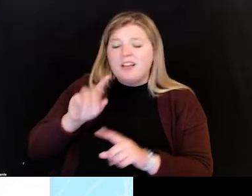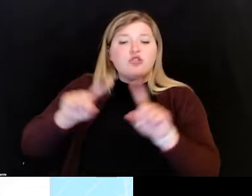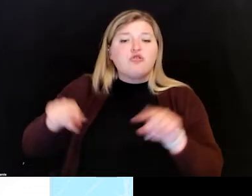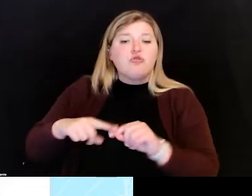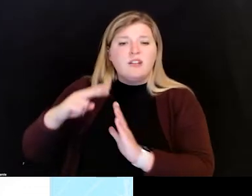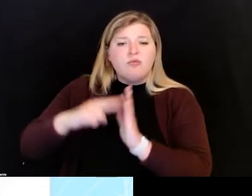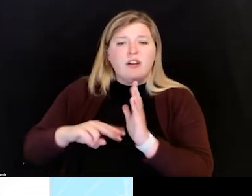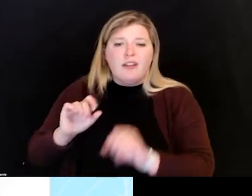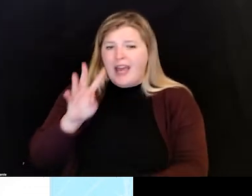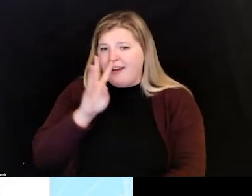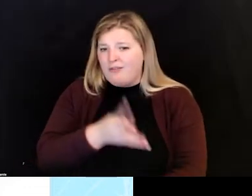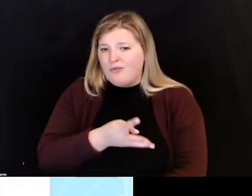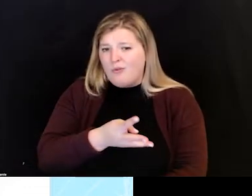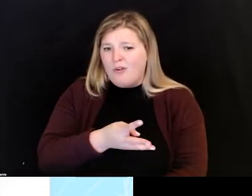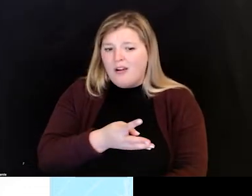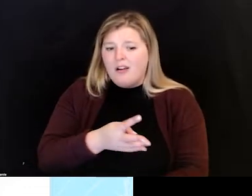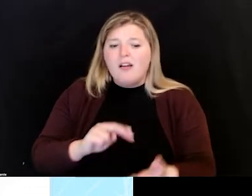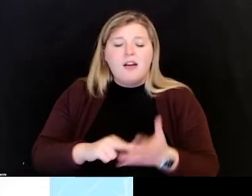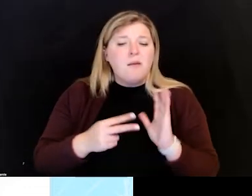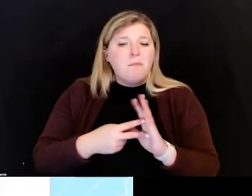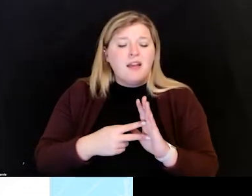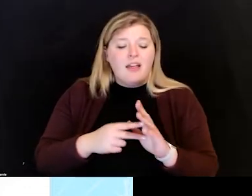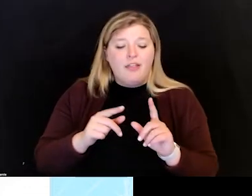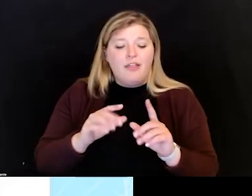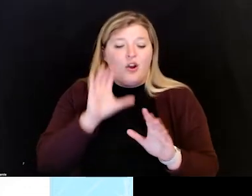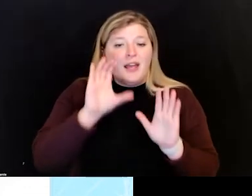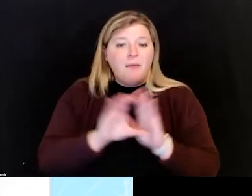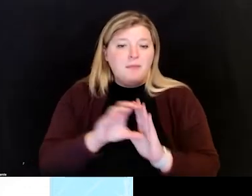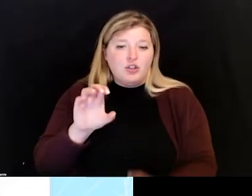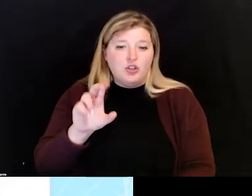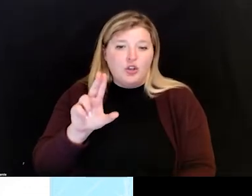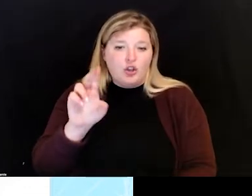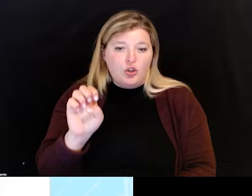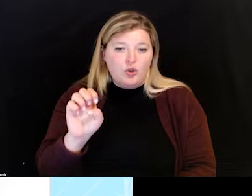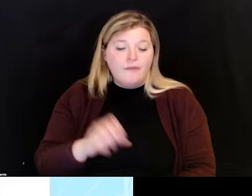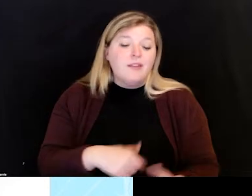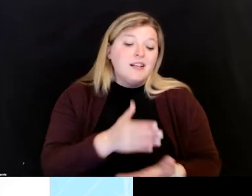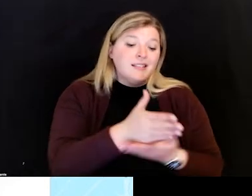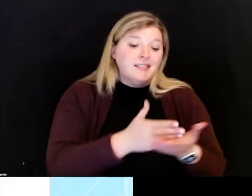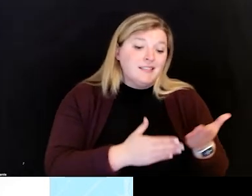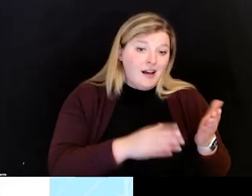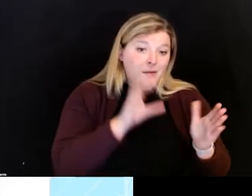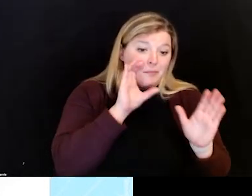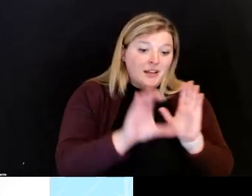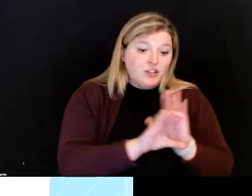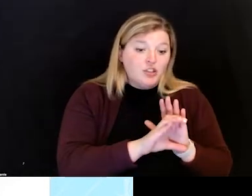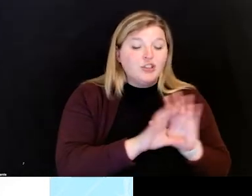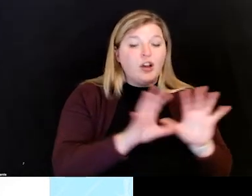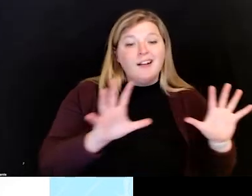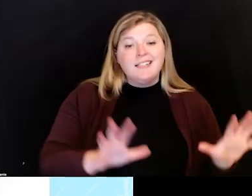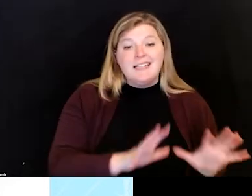They're purely image cues. Some images are decorative, or as I like to call them, visual fluff.